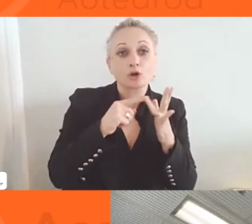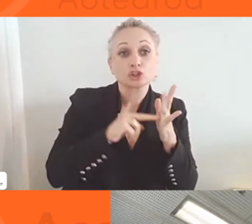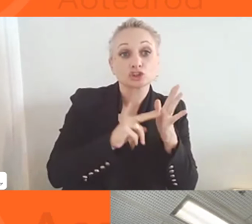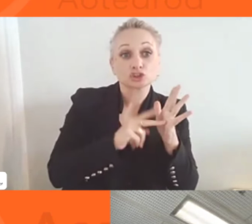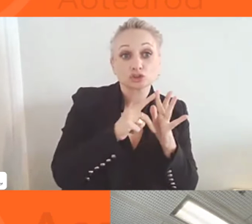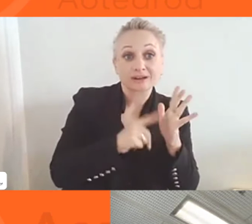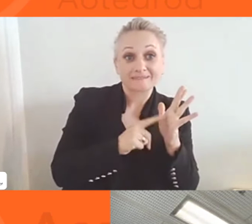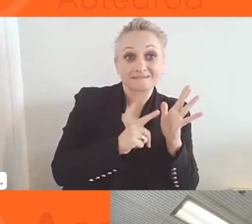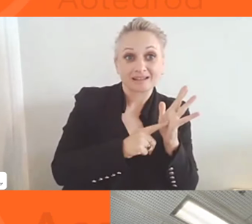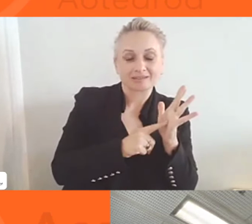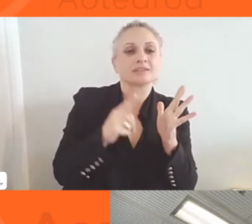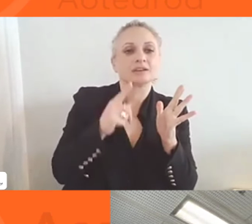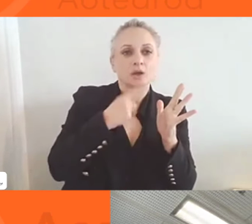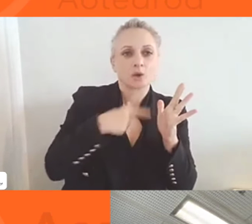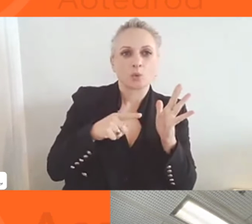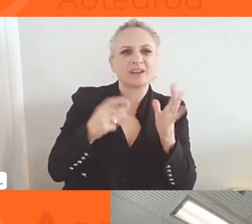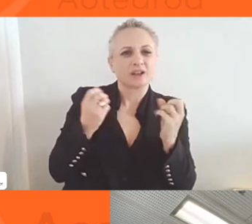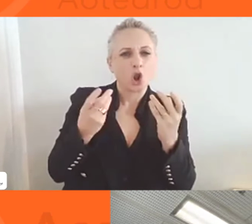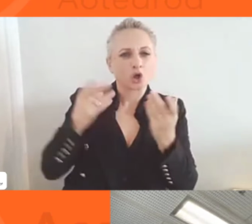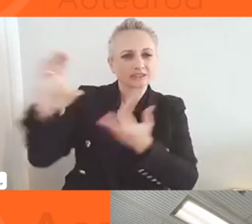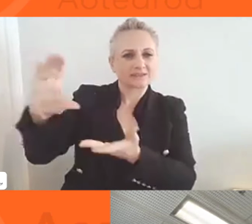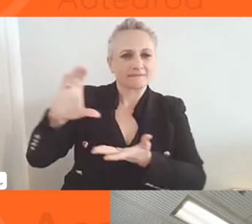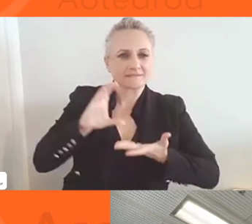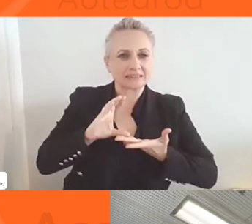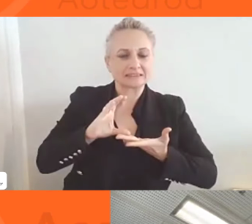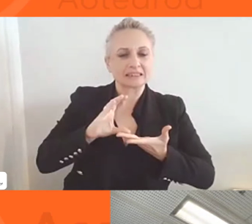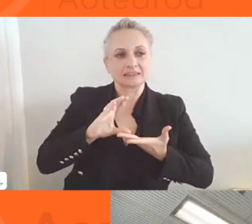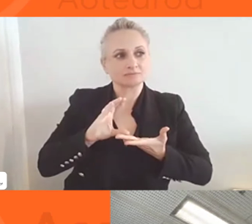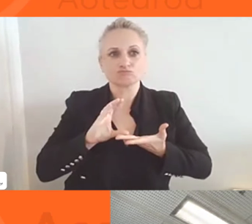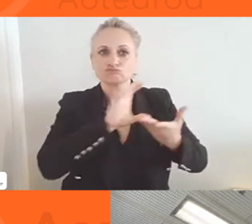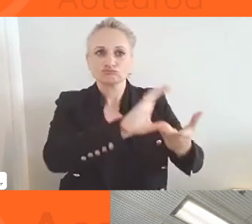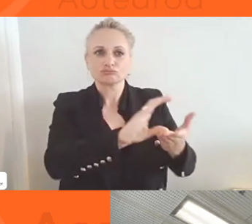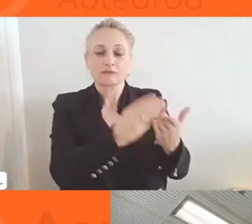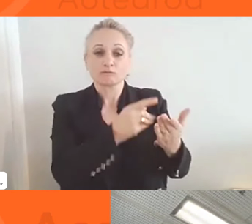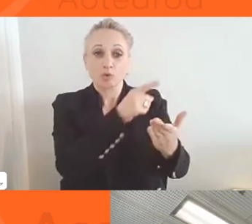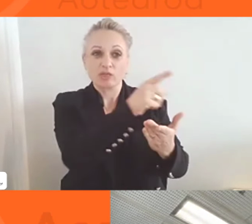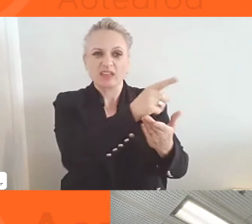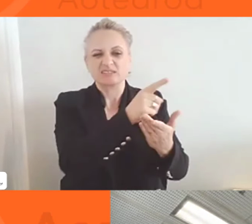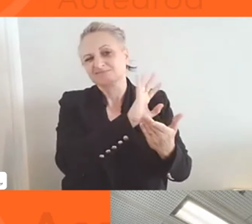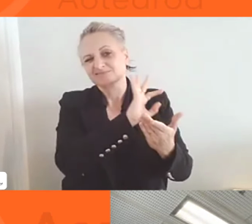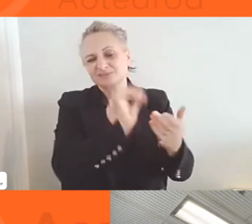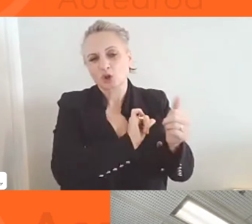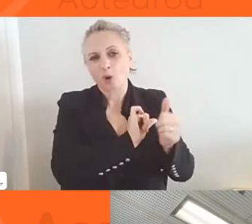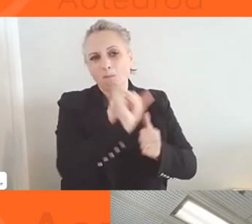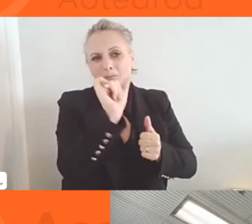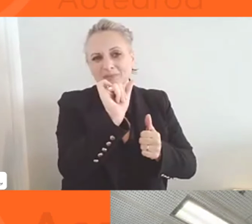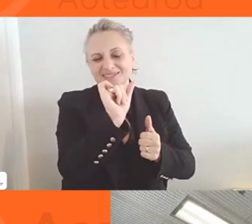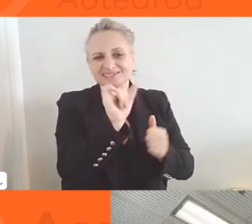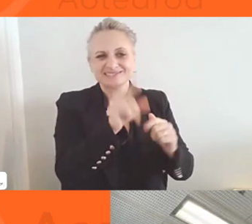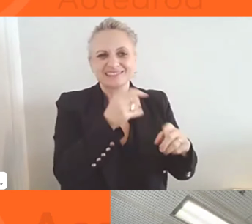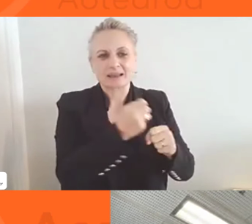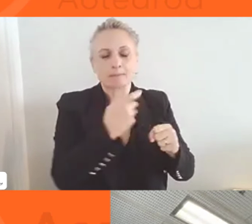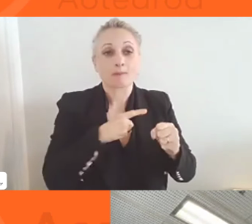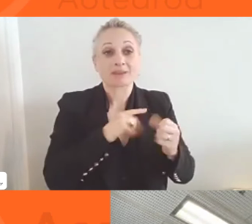in Hobsonville. Hobsonville is probably not the best example because remember it was run, HLC was a Crown agency that morphed into